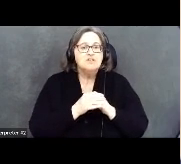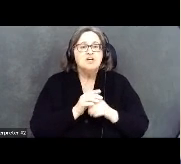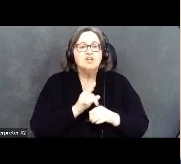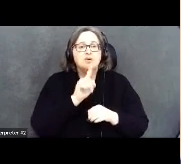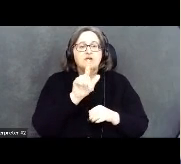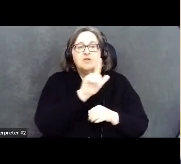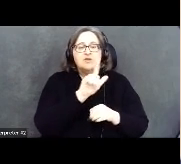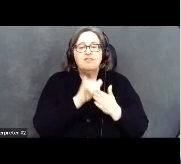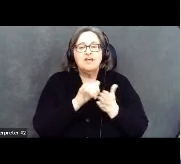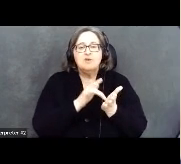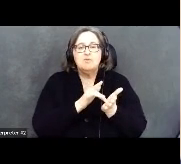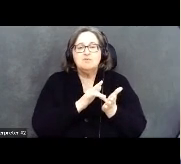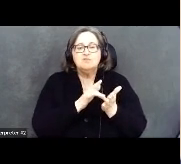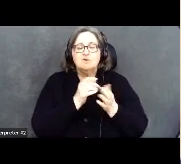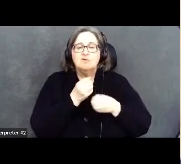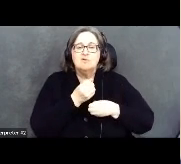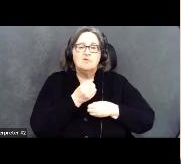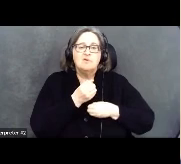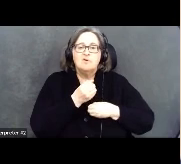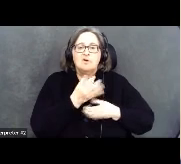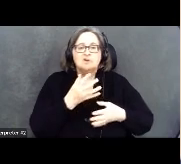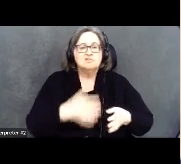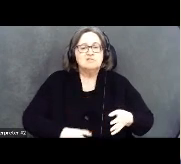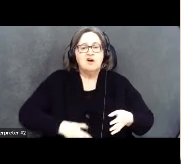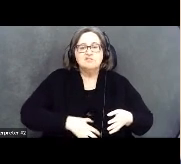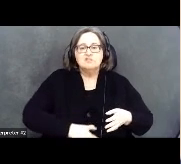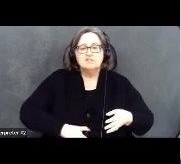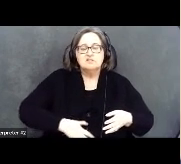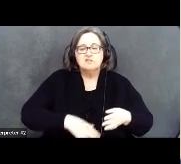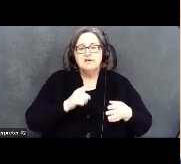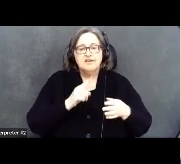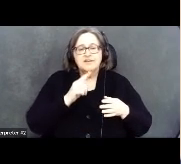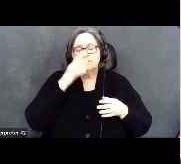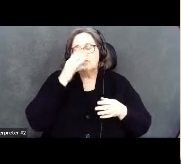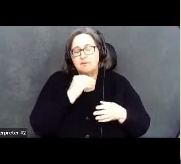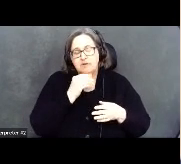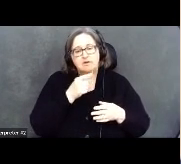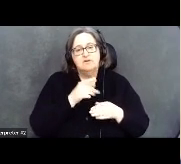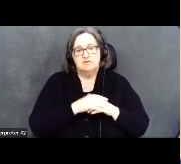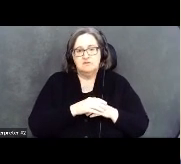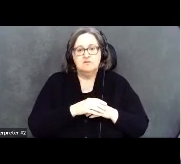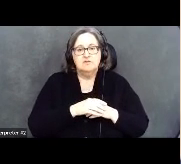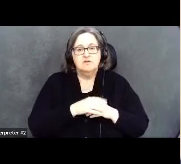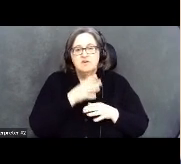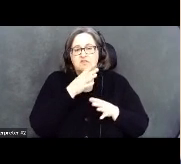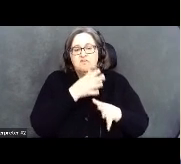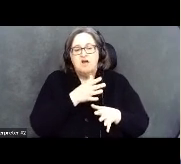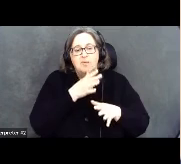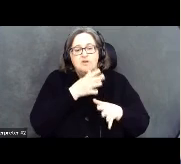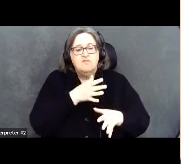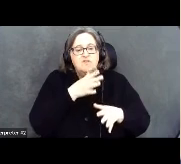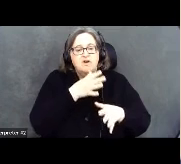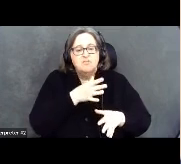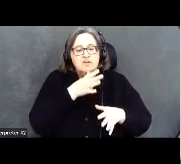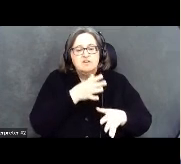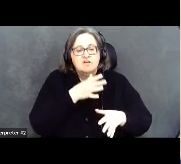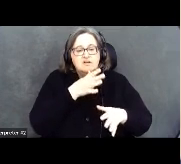these medications make him nauseous. He is sleeping there, vomiting into a garbage can.